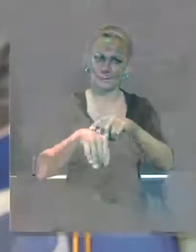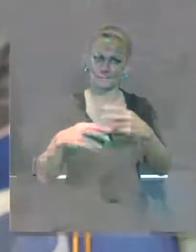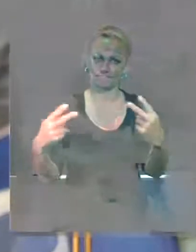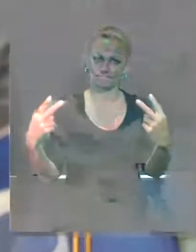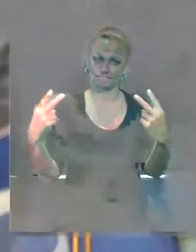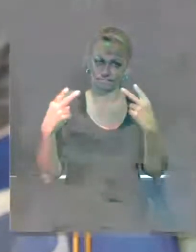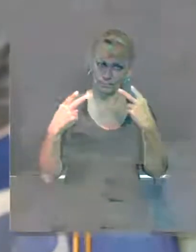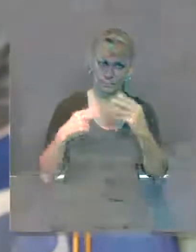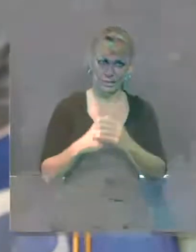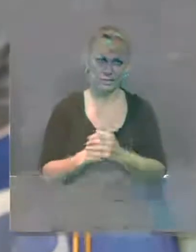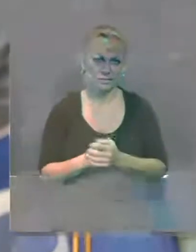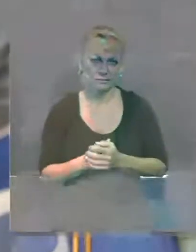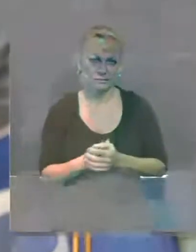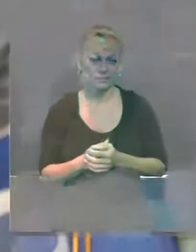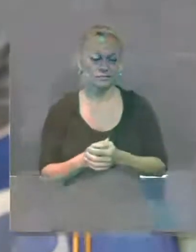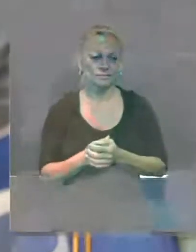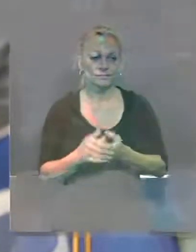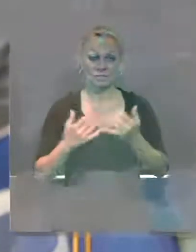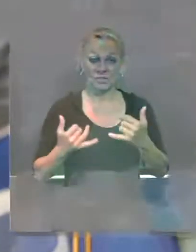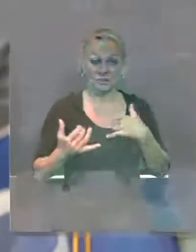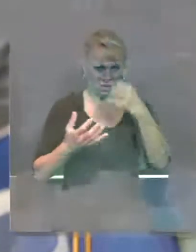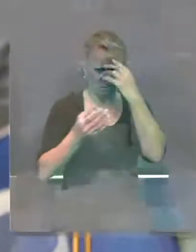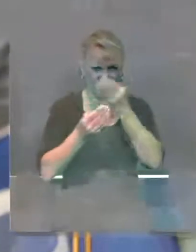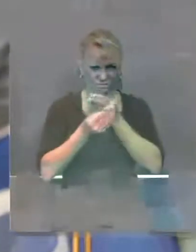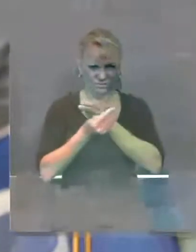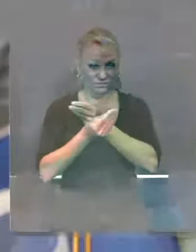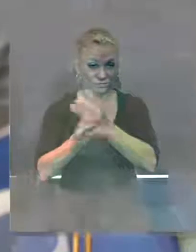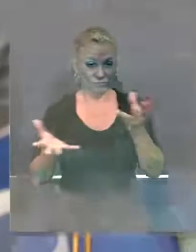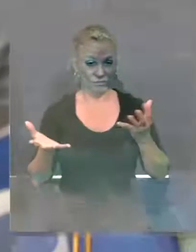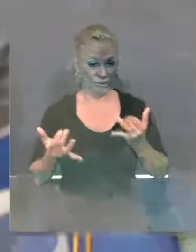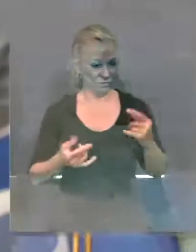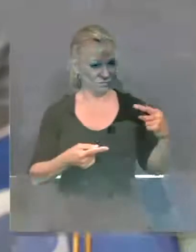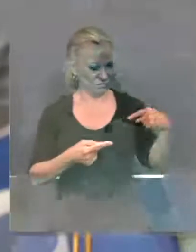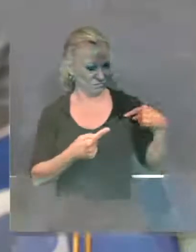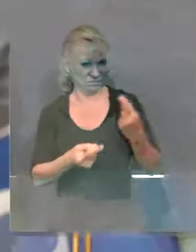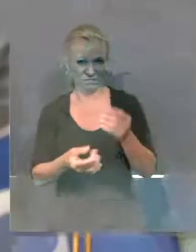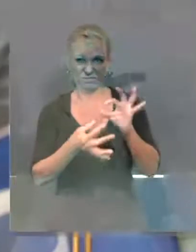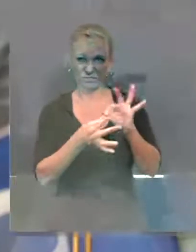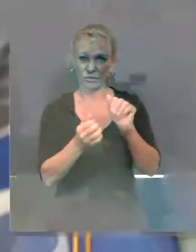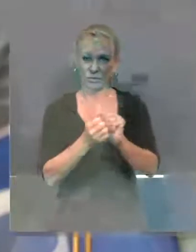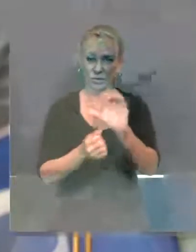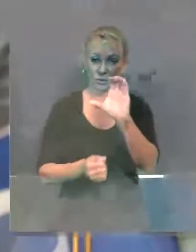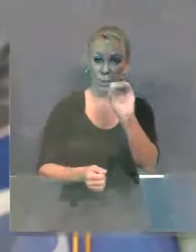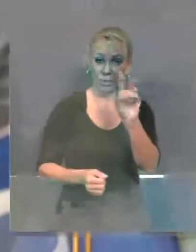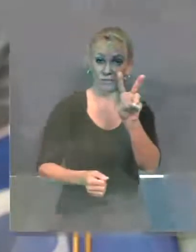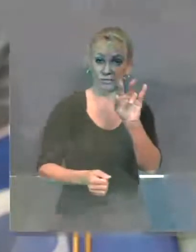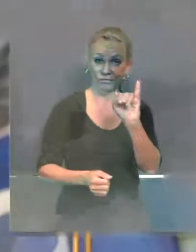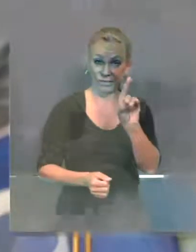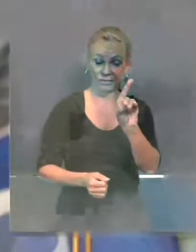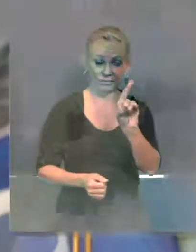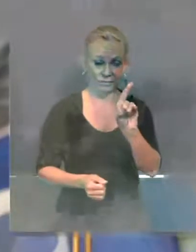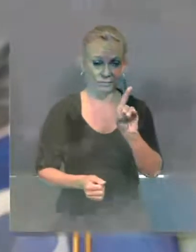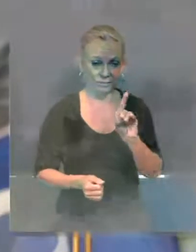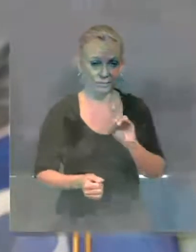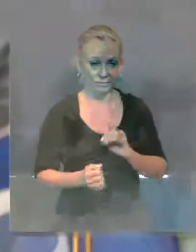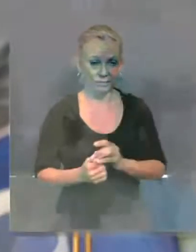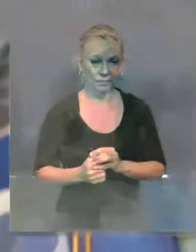our response to covin 19 where we are as a state and where we are going I thought I'd first begin